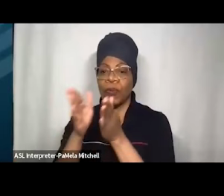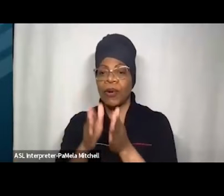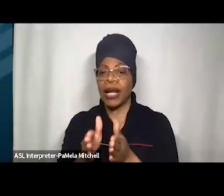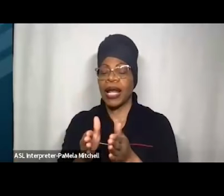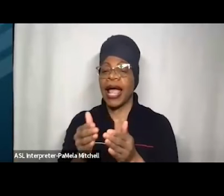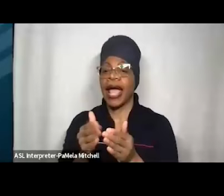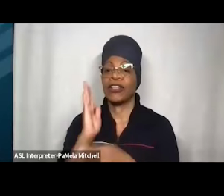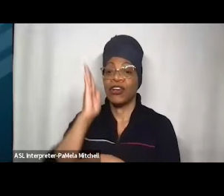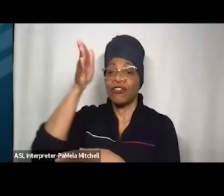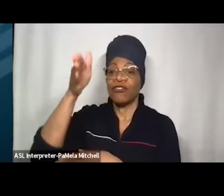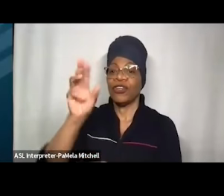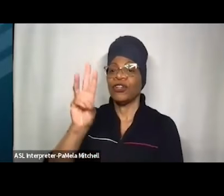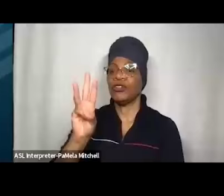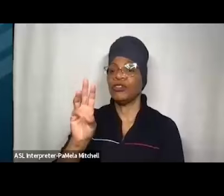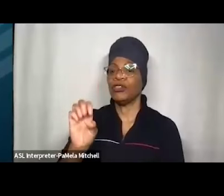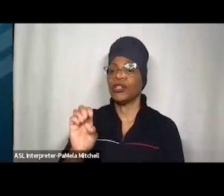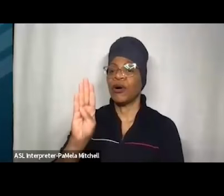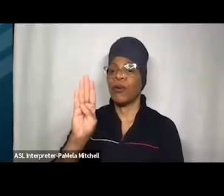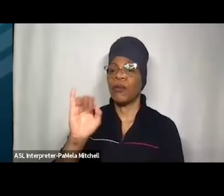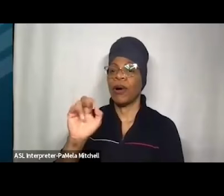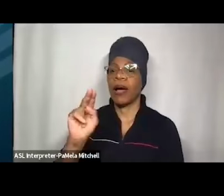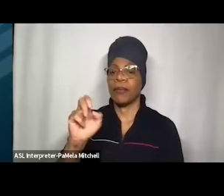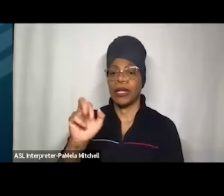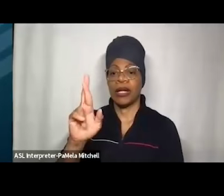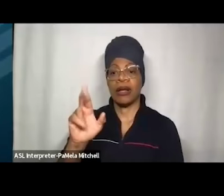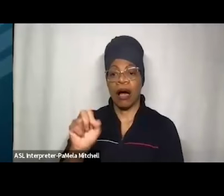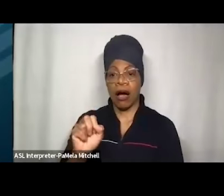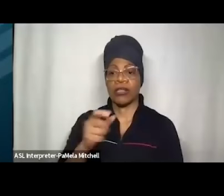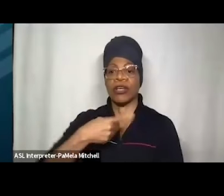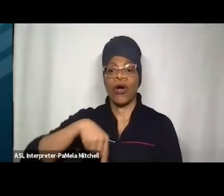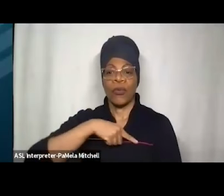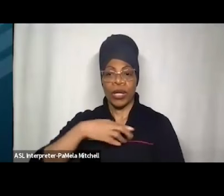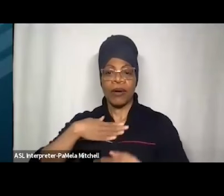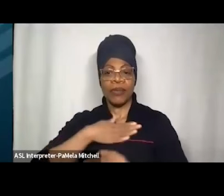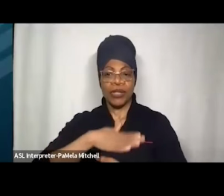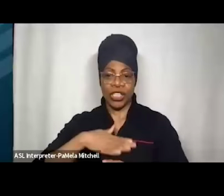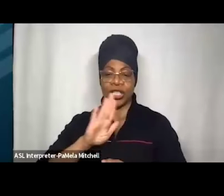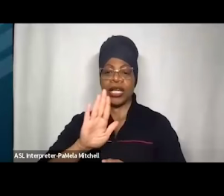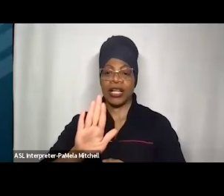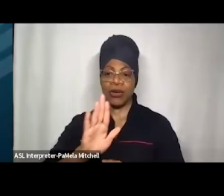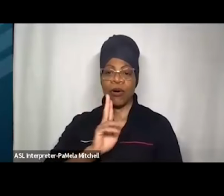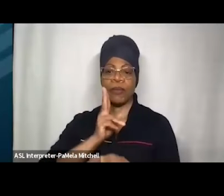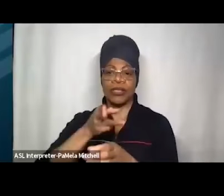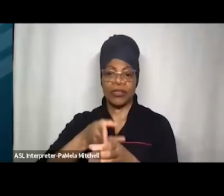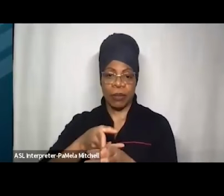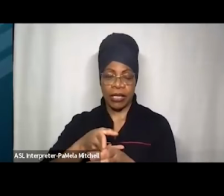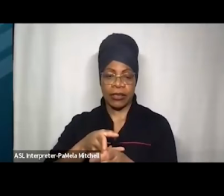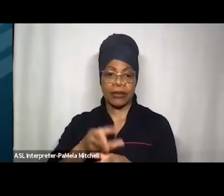So we really appreciate your input there. Next slide, please. So if you have not signed up